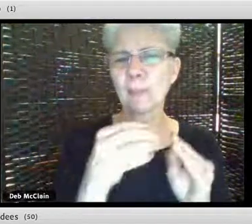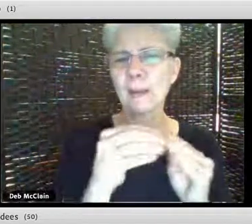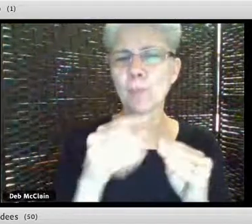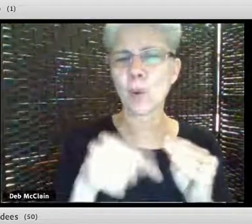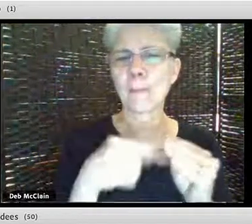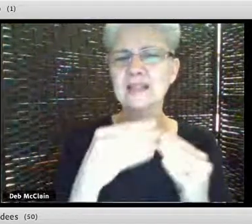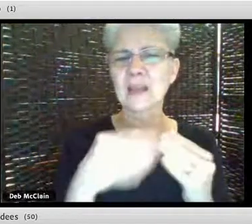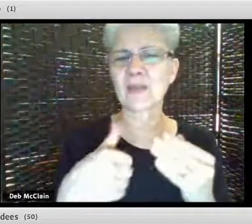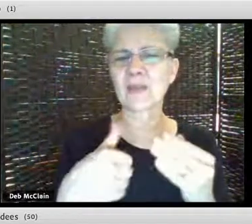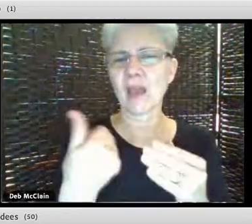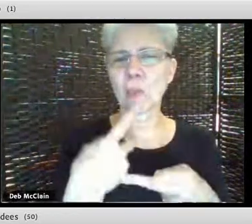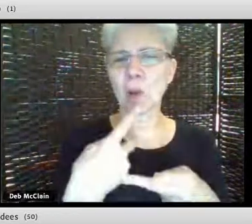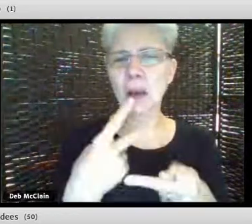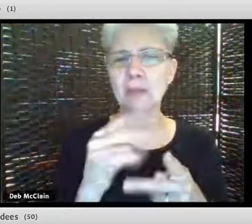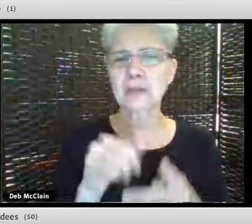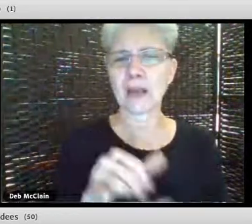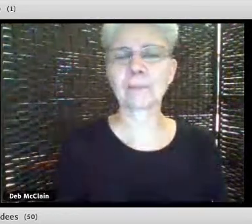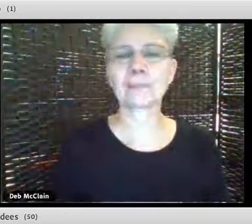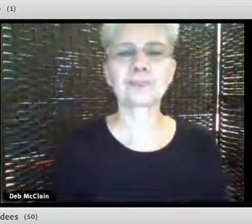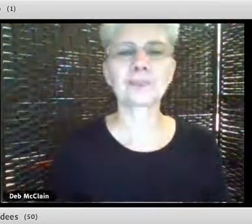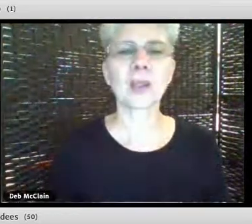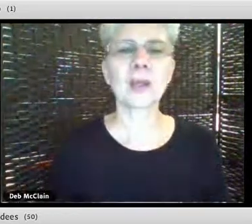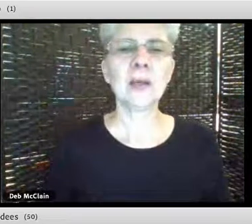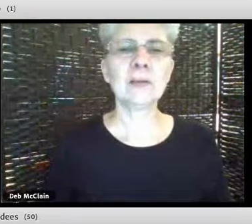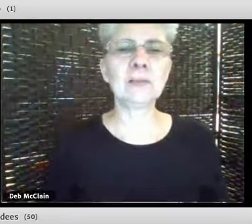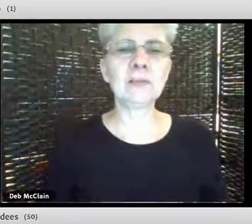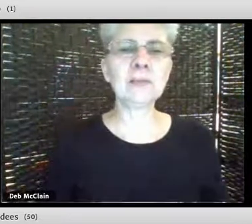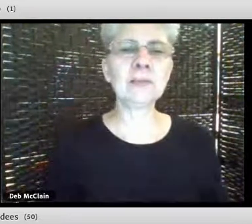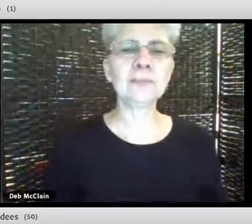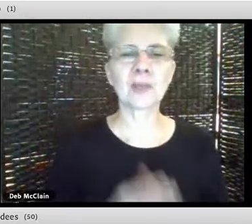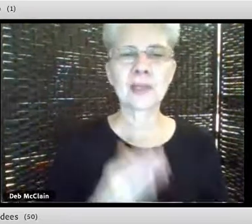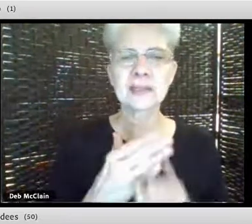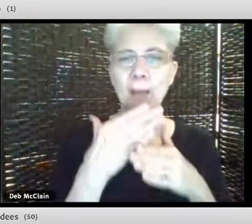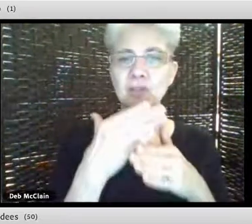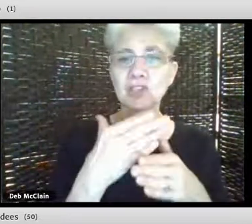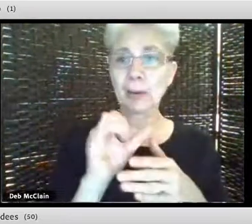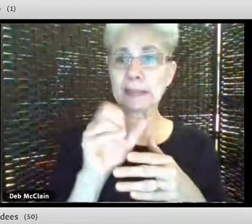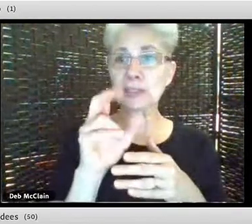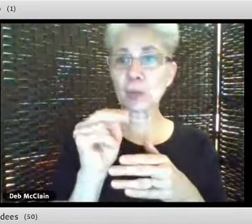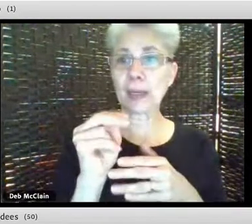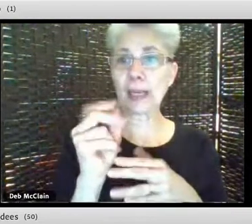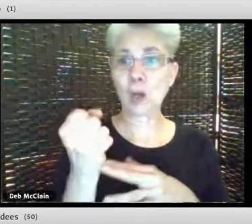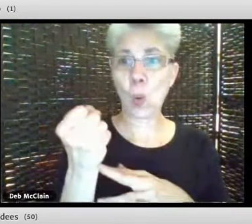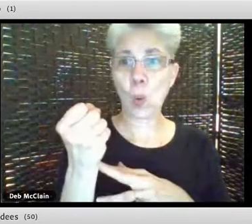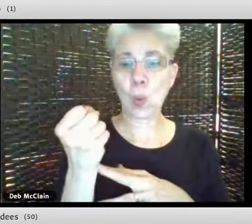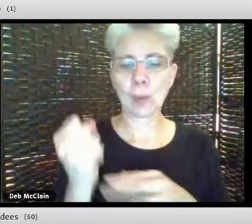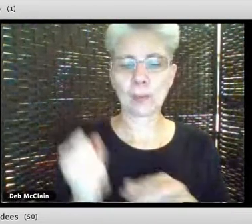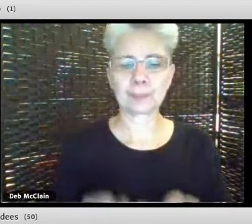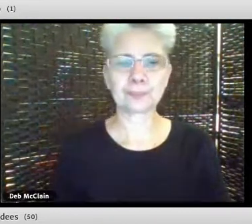to my PowerPoint real quickly and show you a little bit more about some of the other products. We're going to do that.